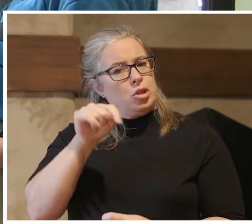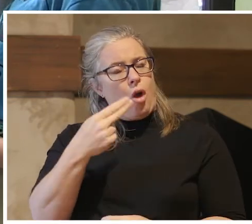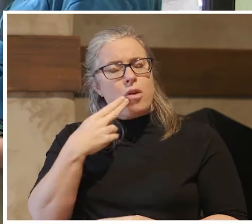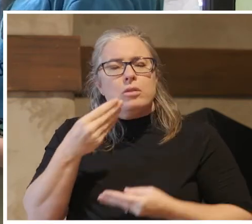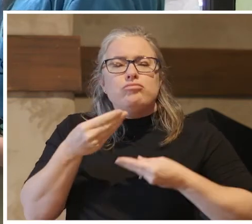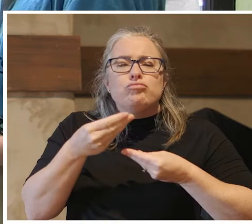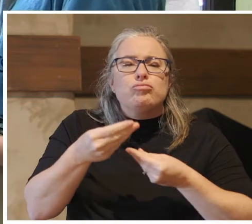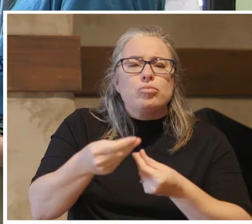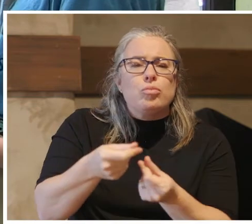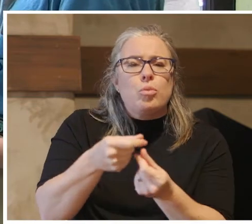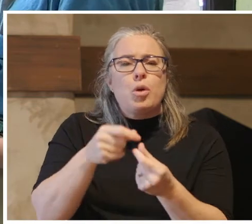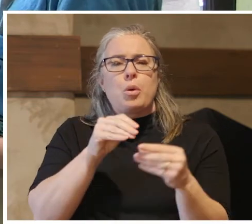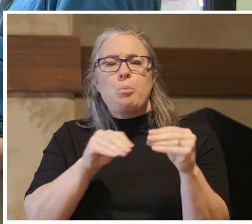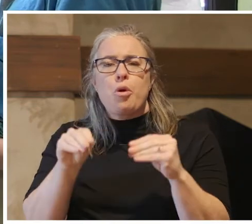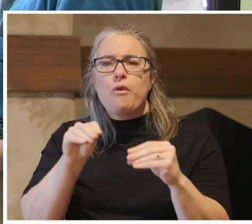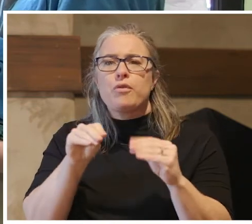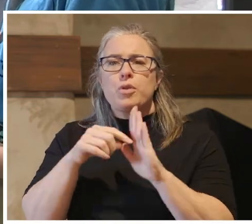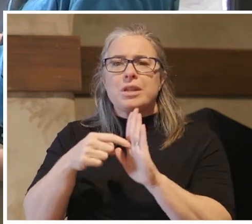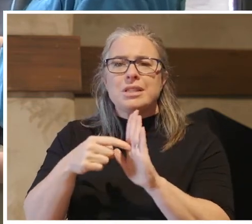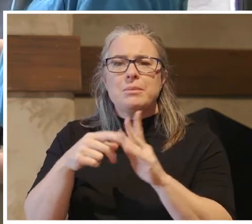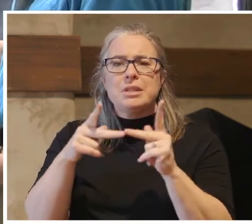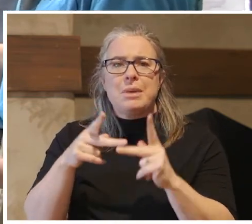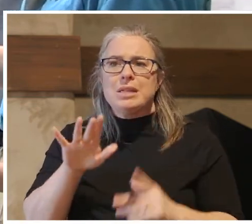through her exhibit space, brand new.